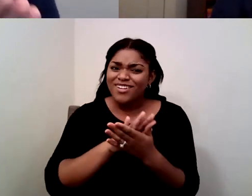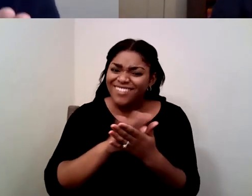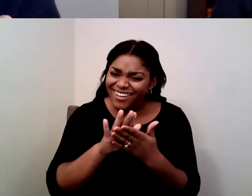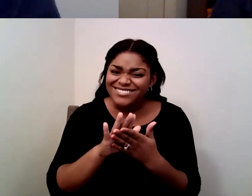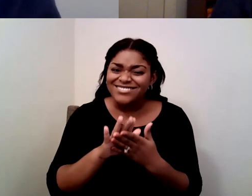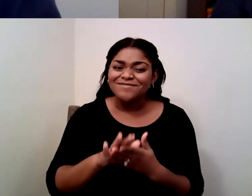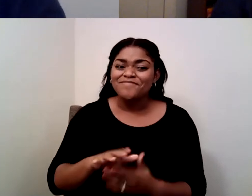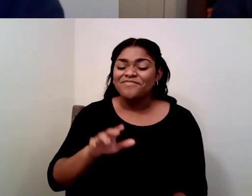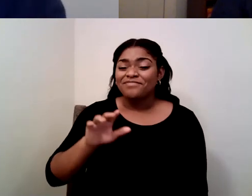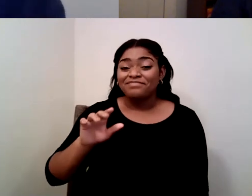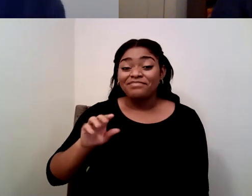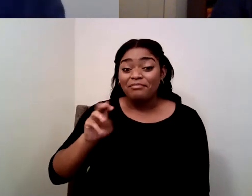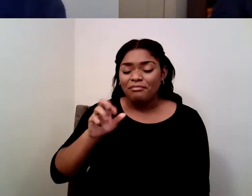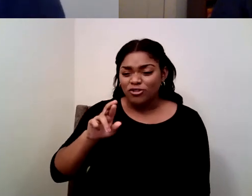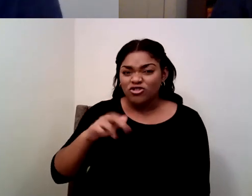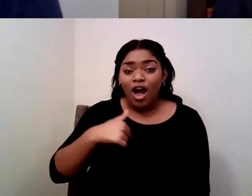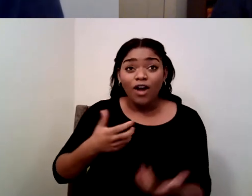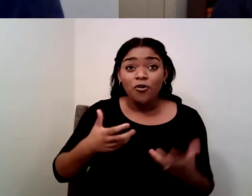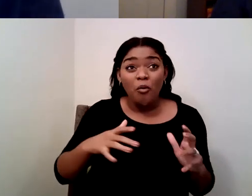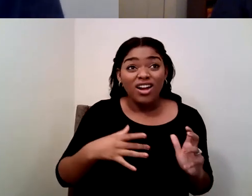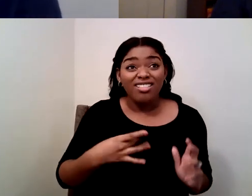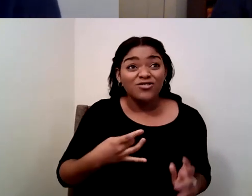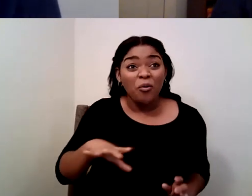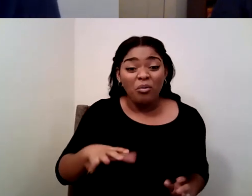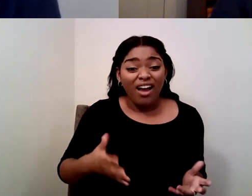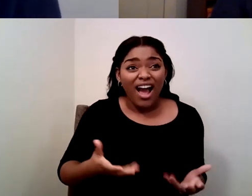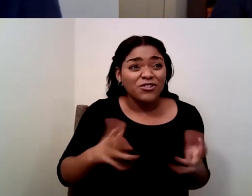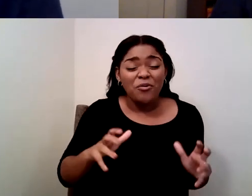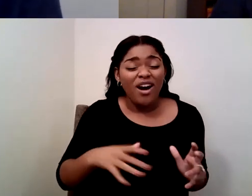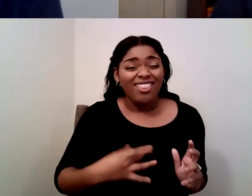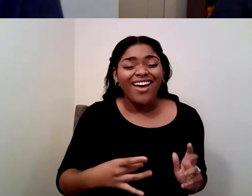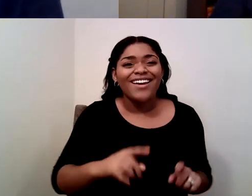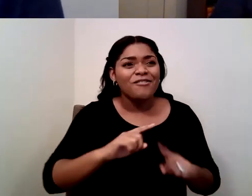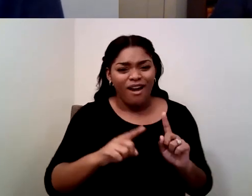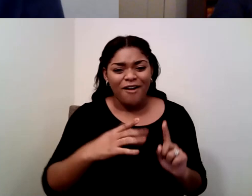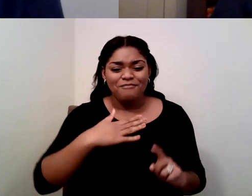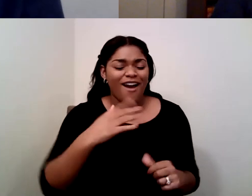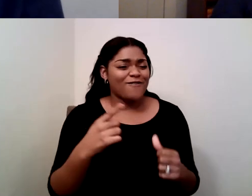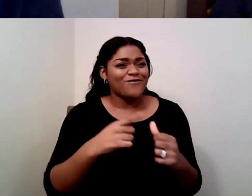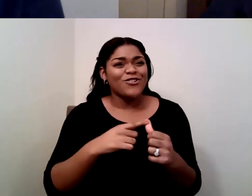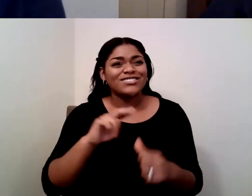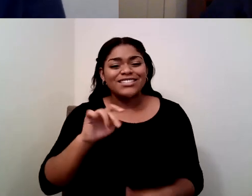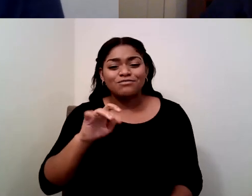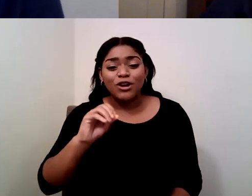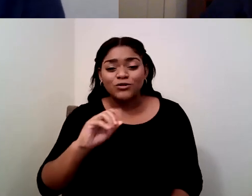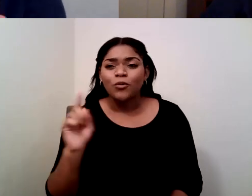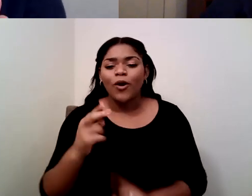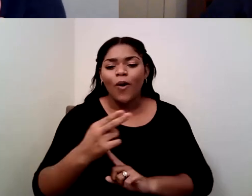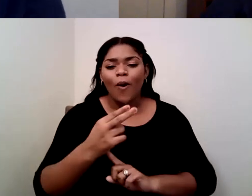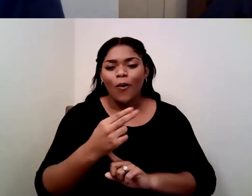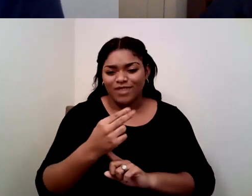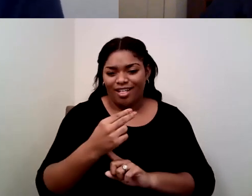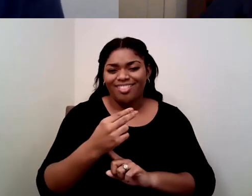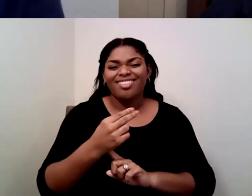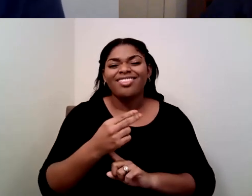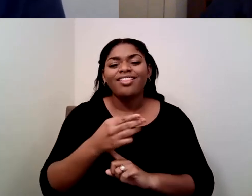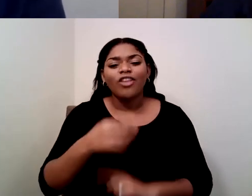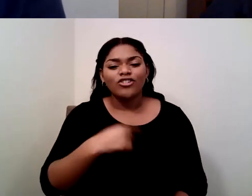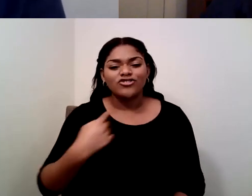Dan, I didn't want to like it. I encountered Nespresso first in Shanghai